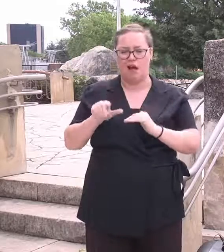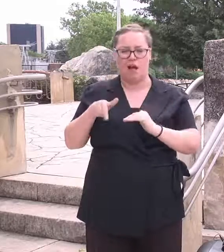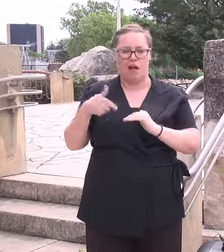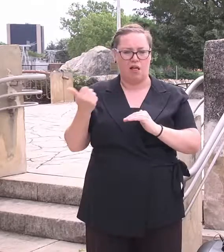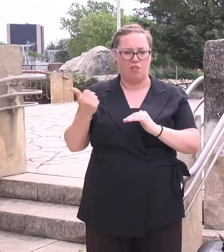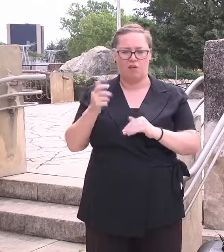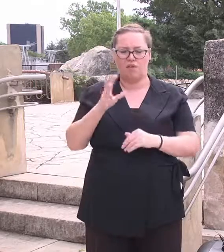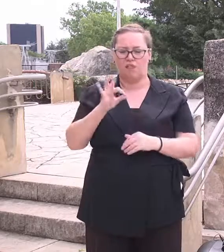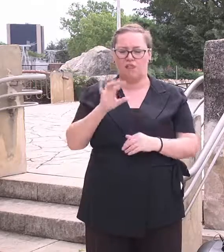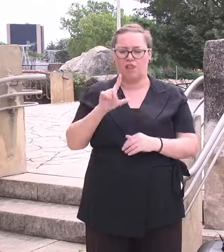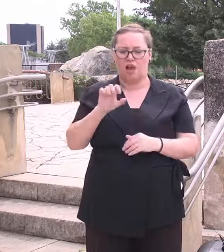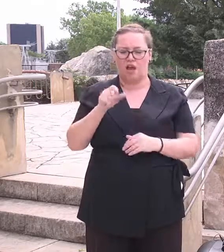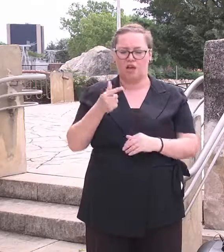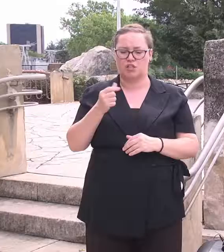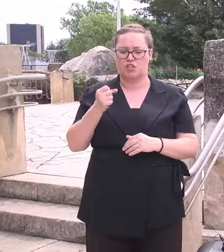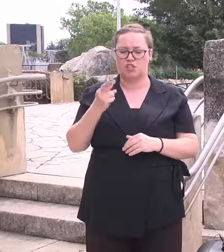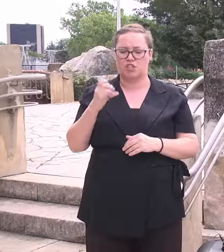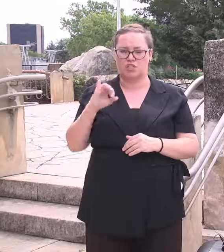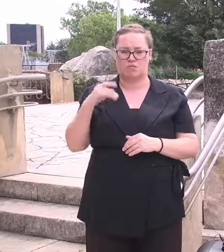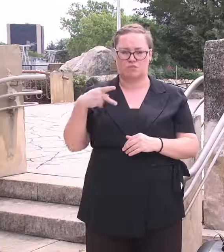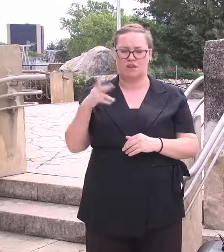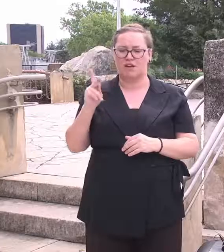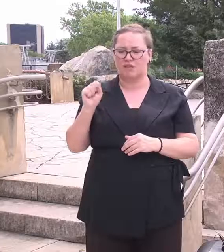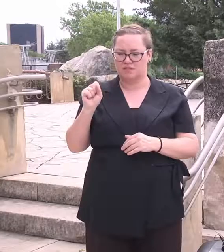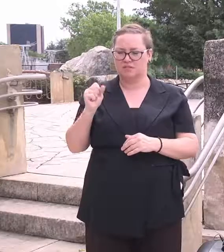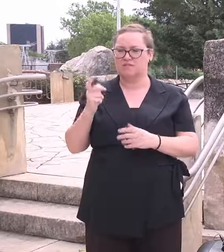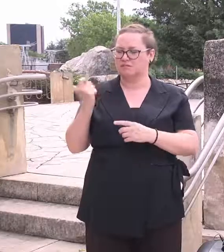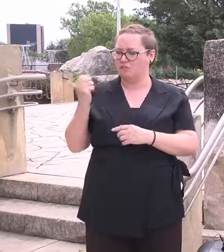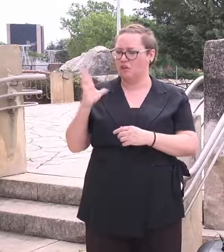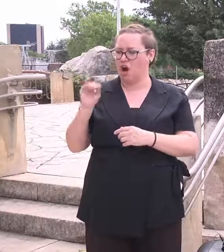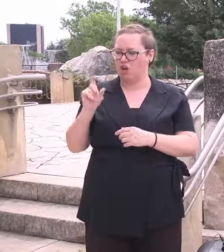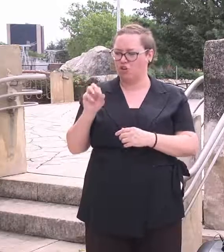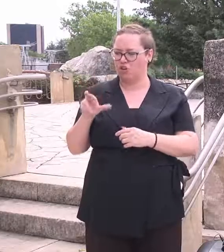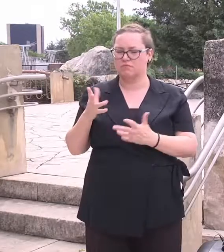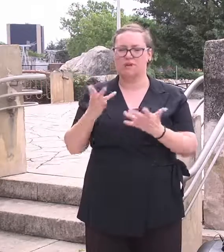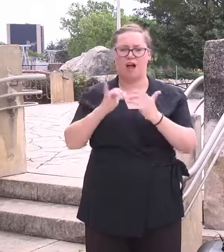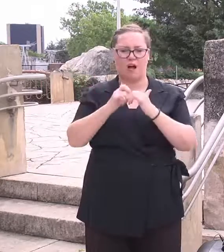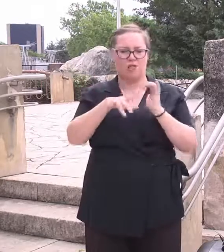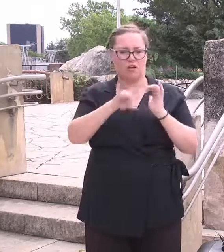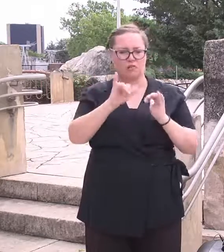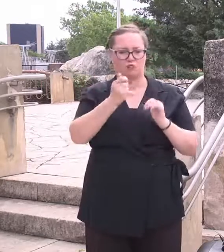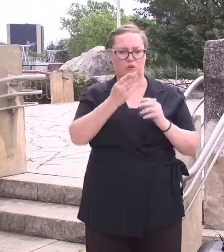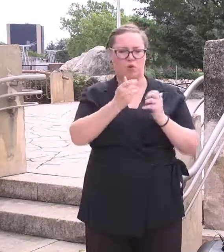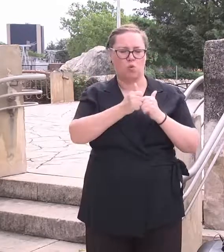Kansas I see Connor over here uh how do we find jobs around cyber security which is critical uh